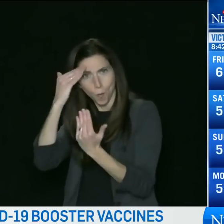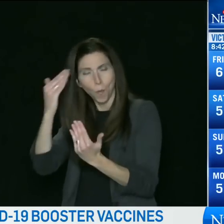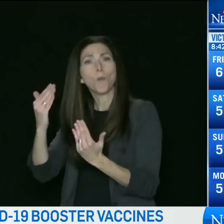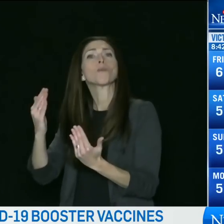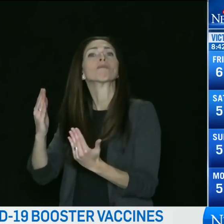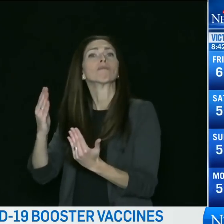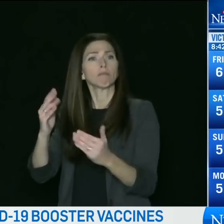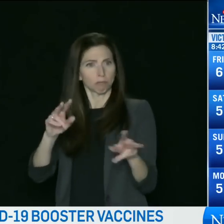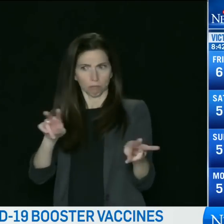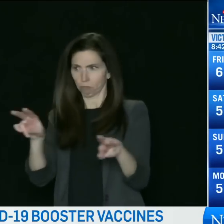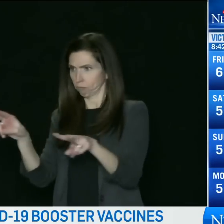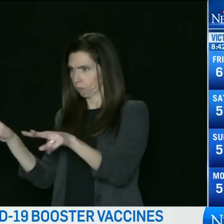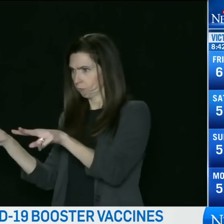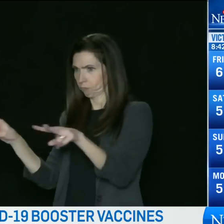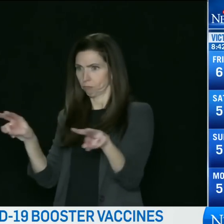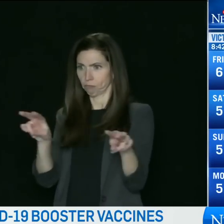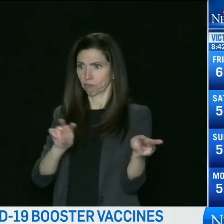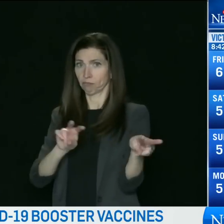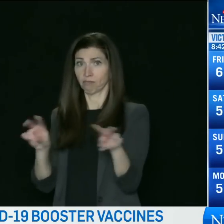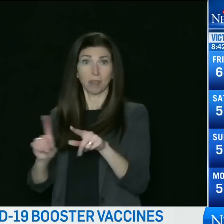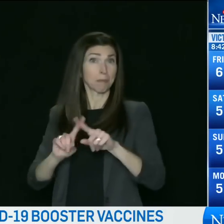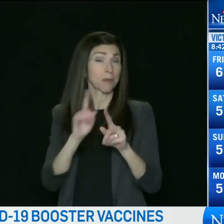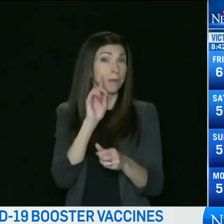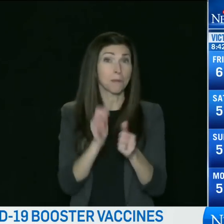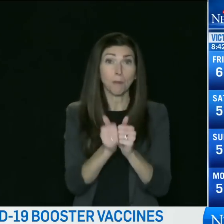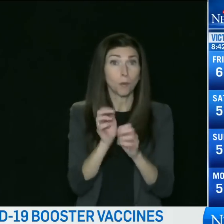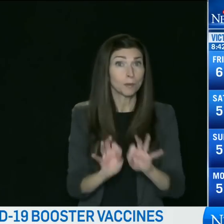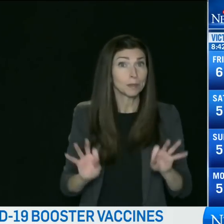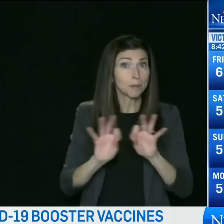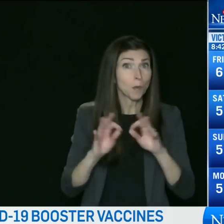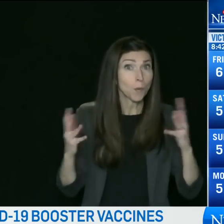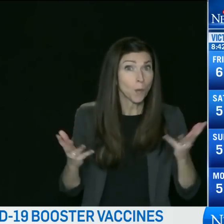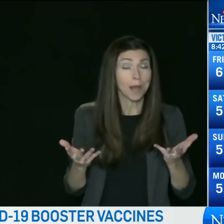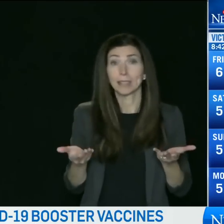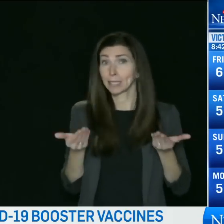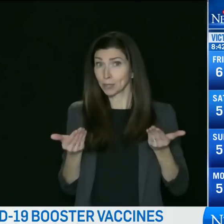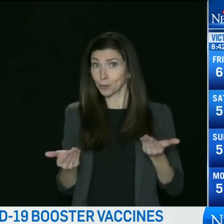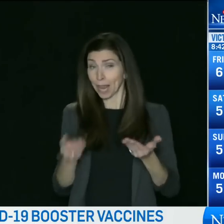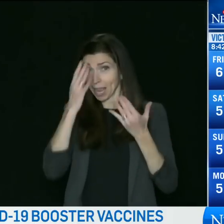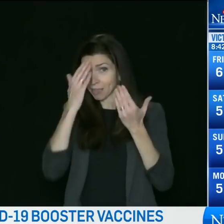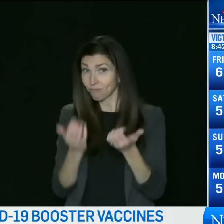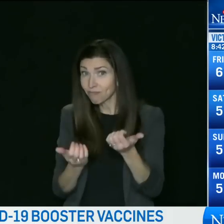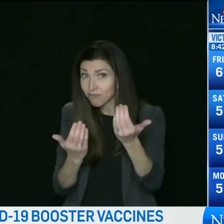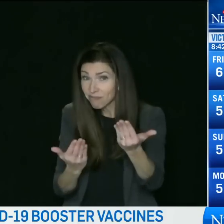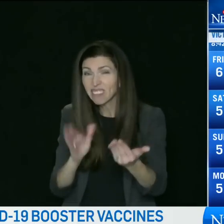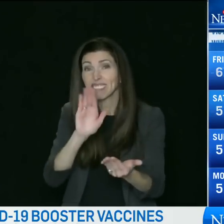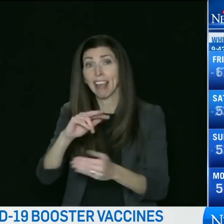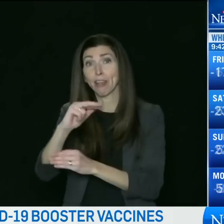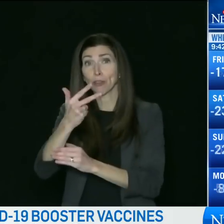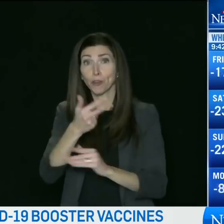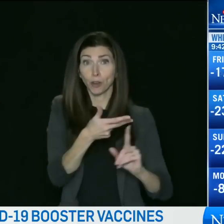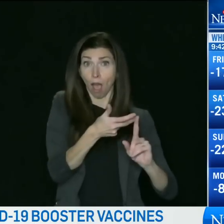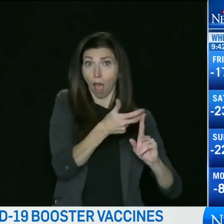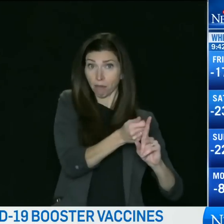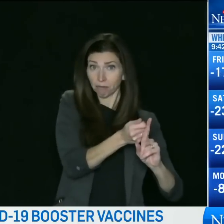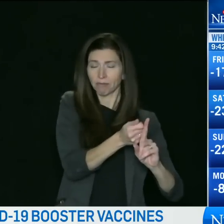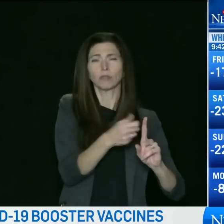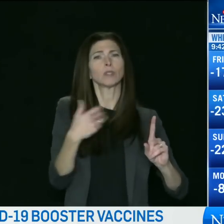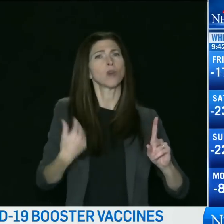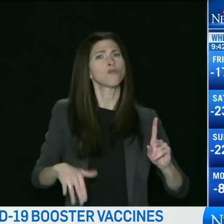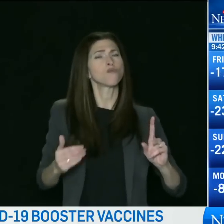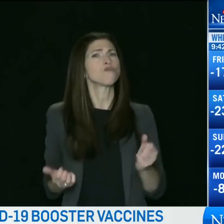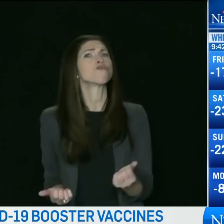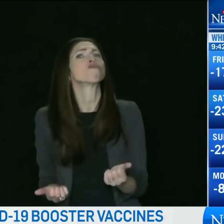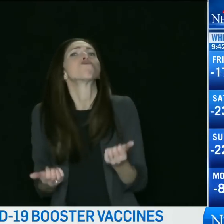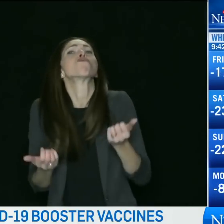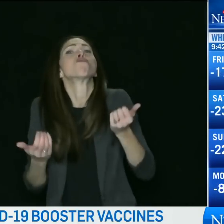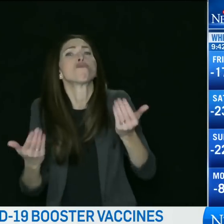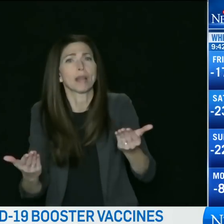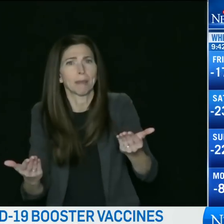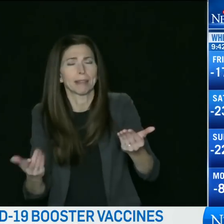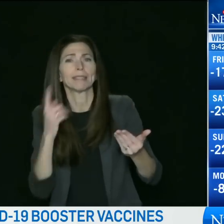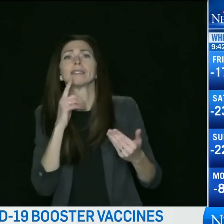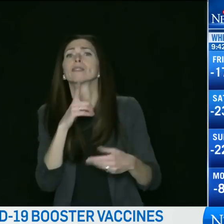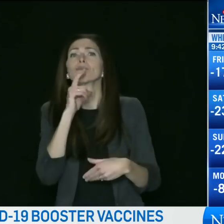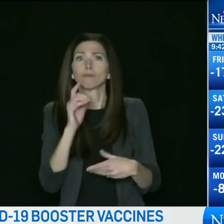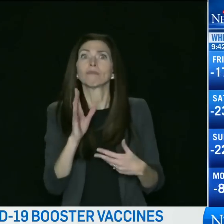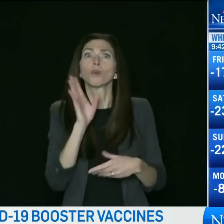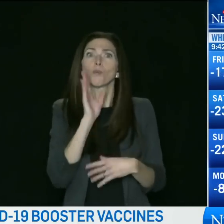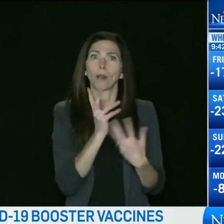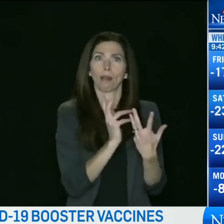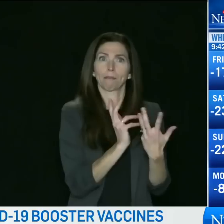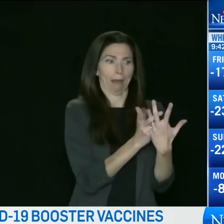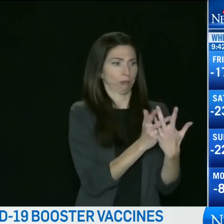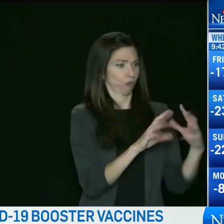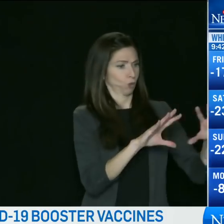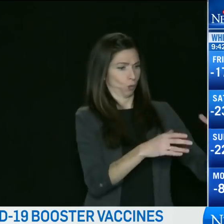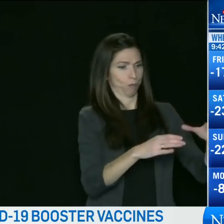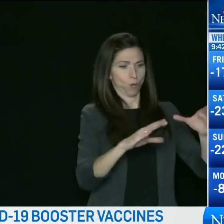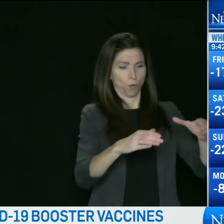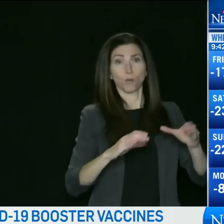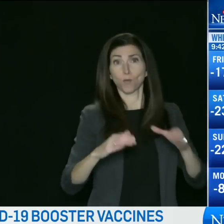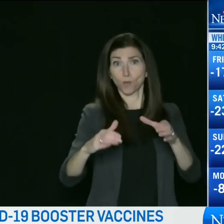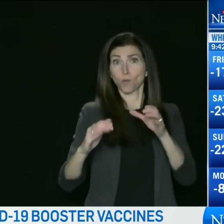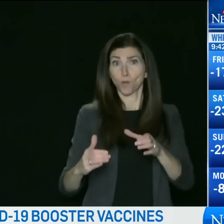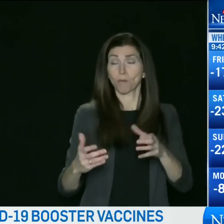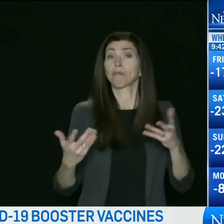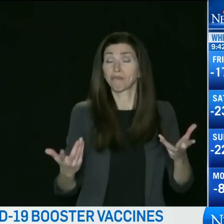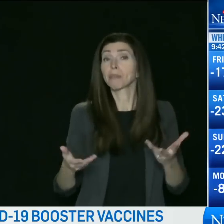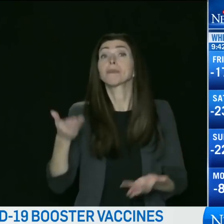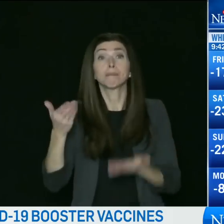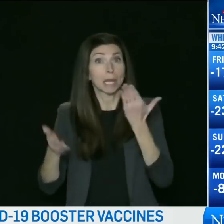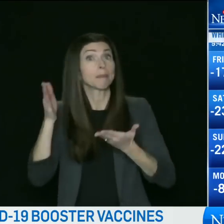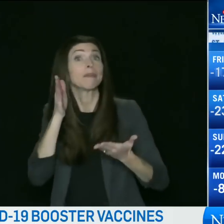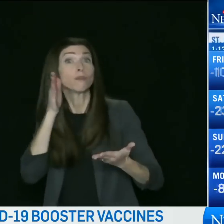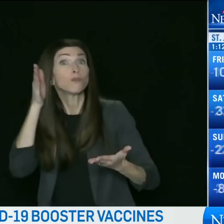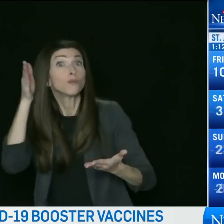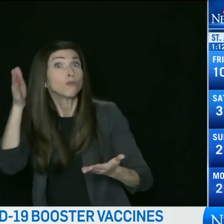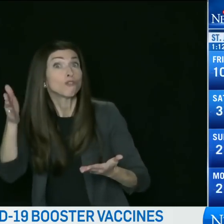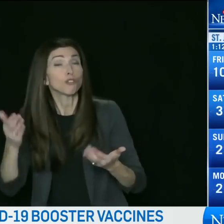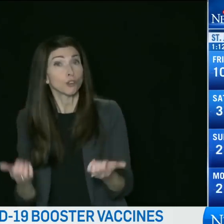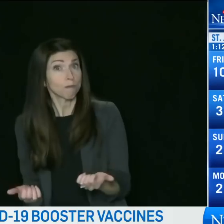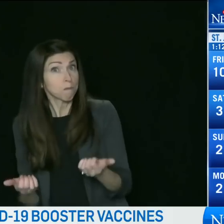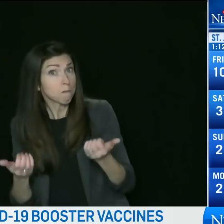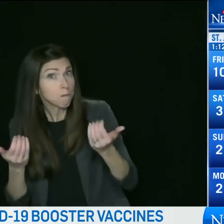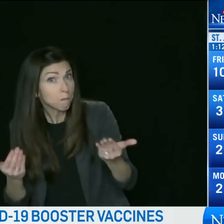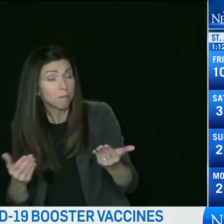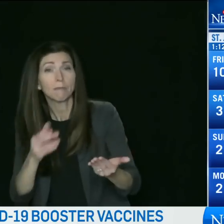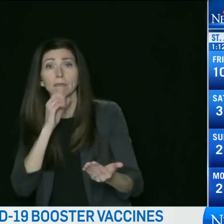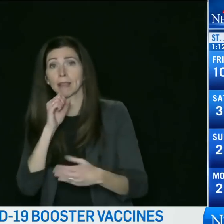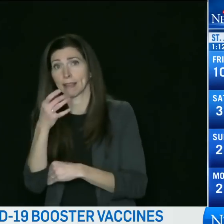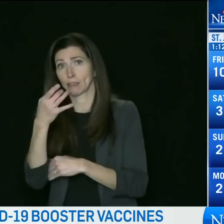AND KEEPING TRACK OF.